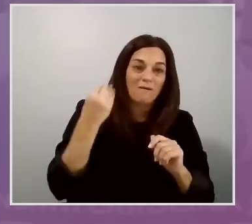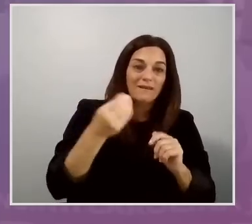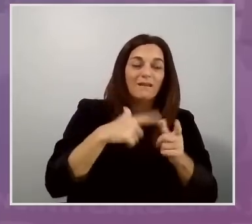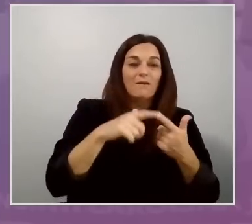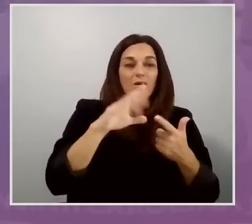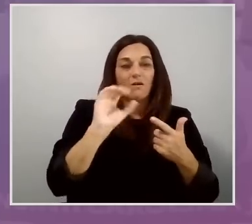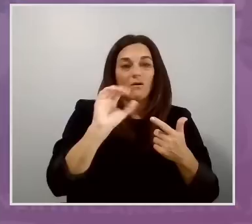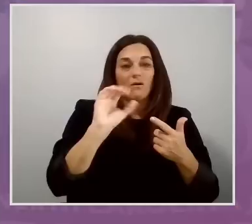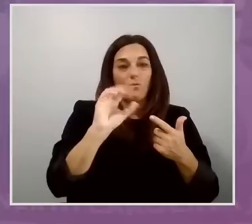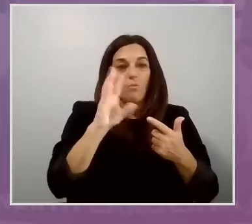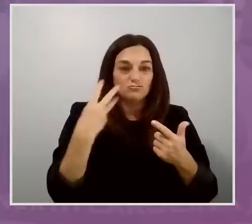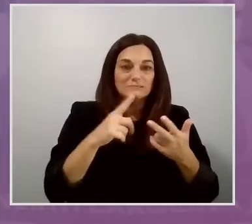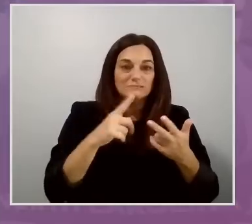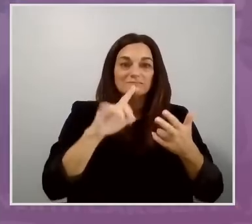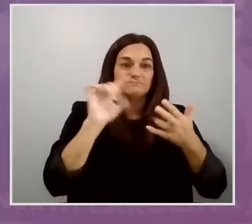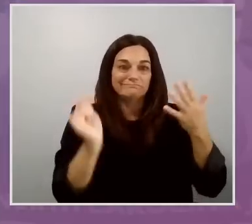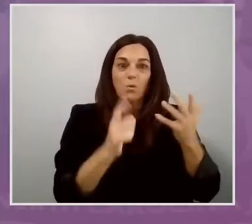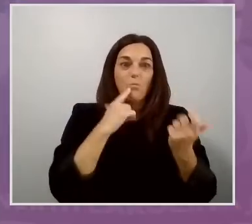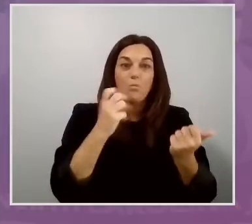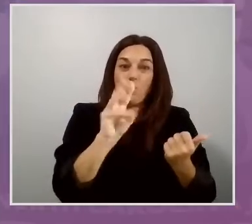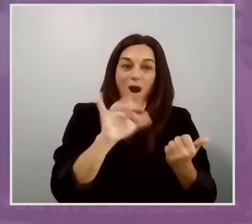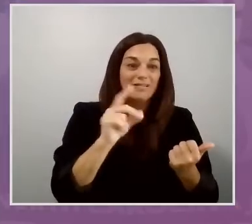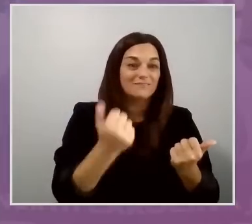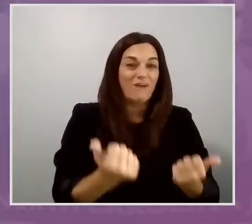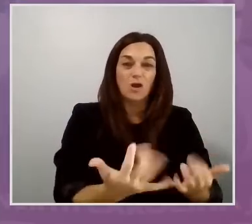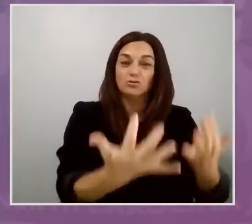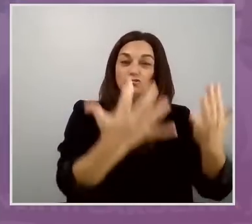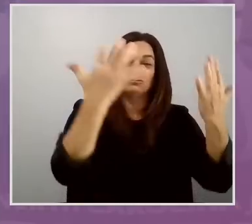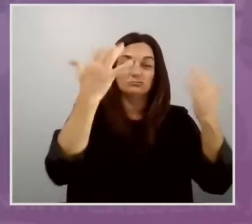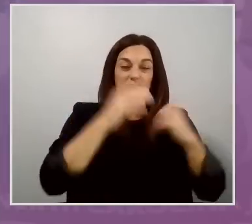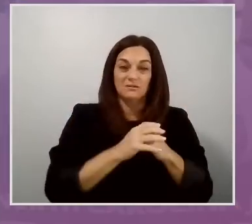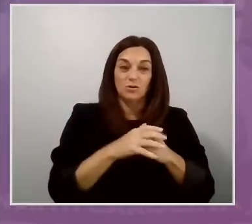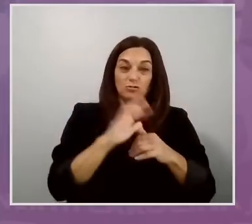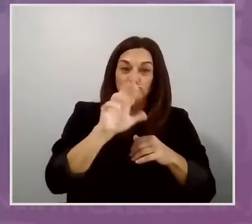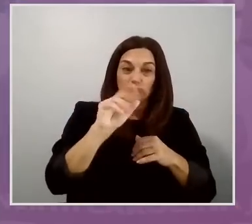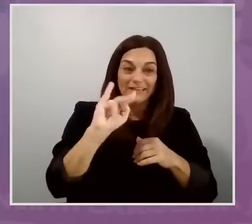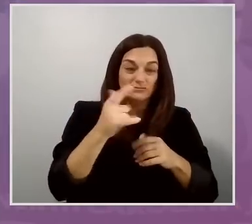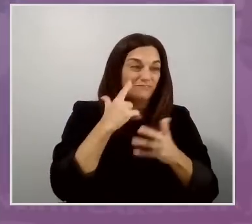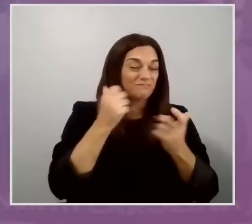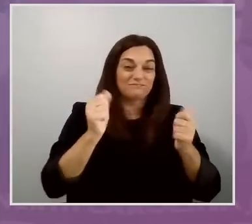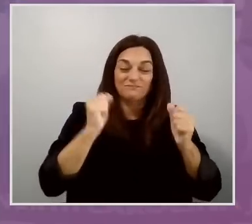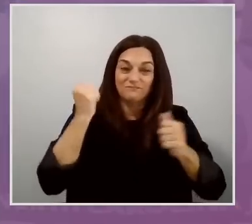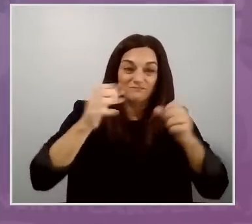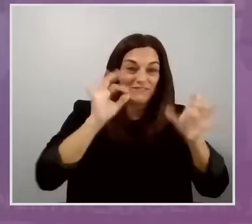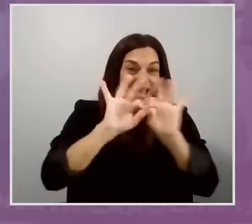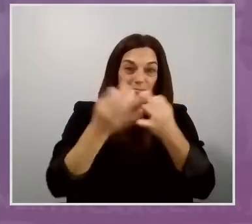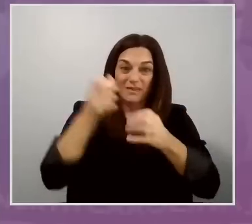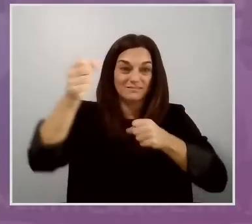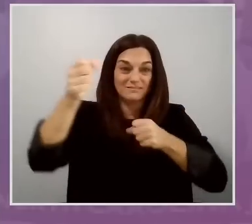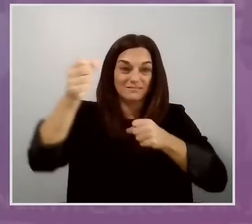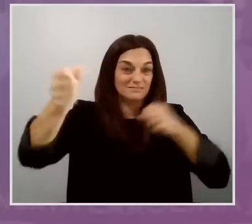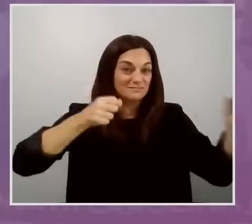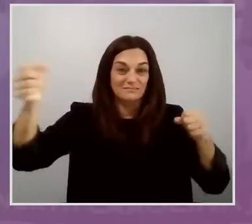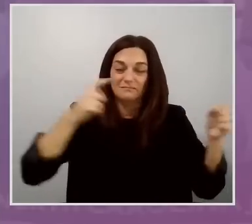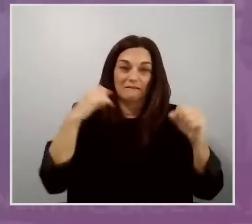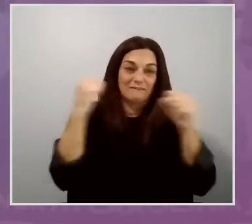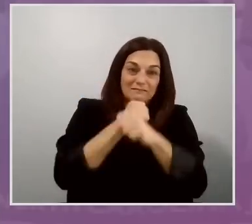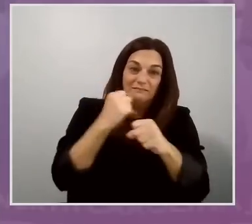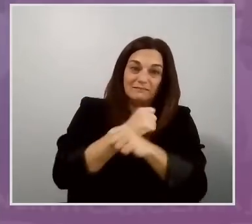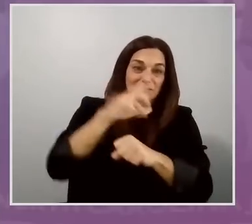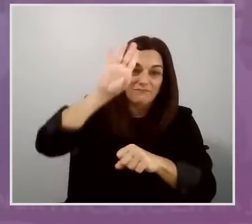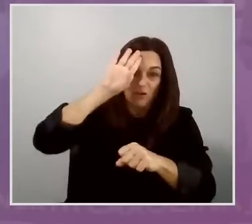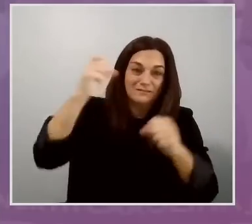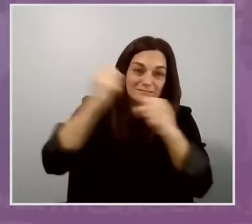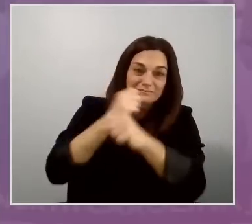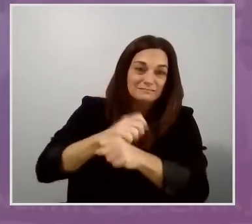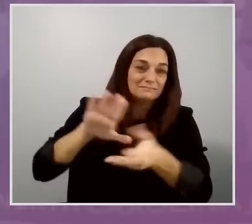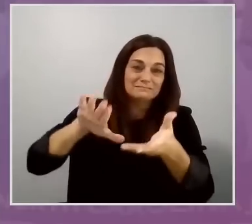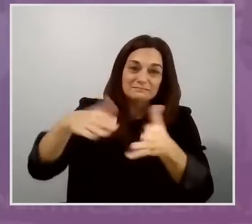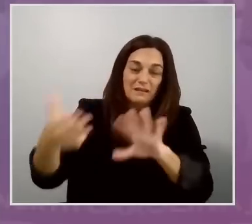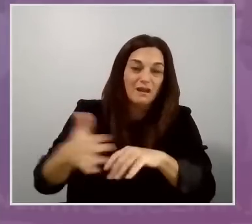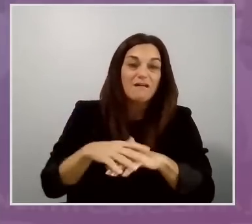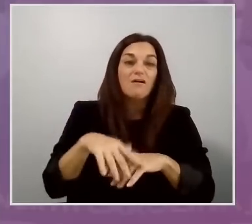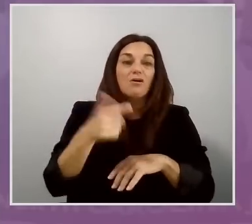HOME STATE OF CALIFORNIA, SO